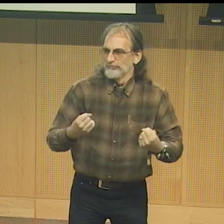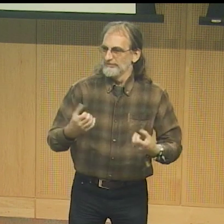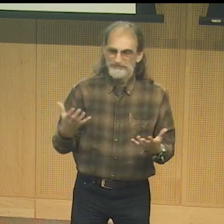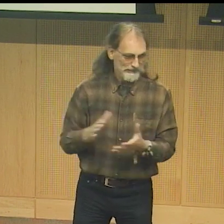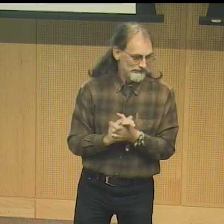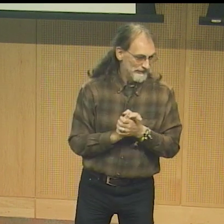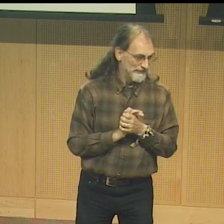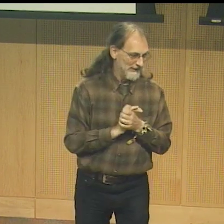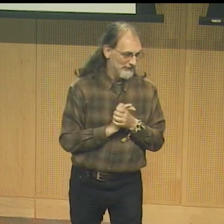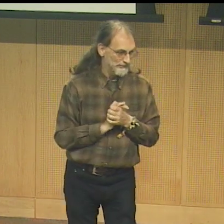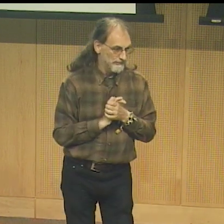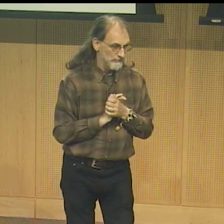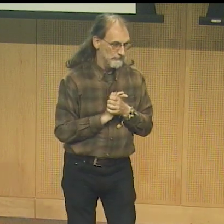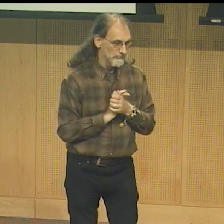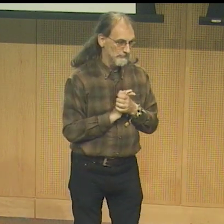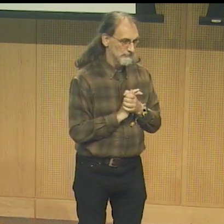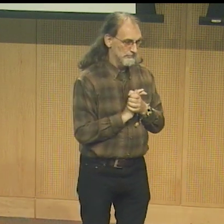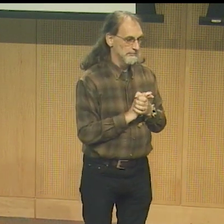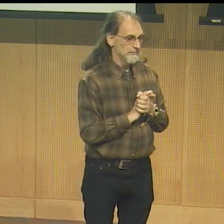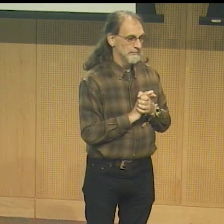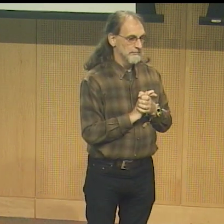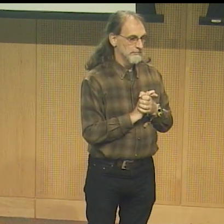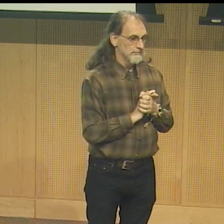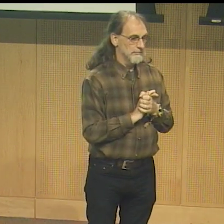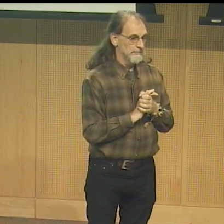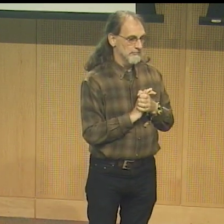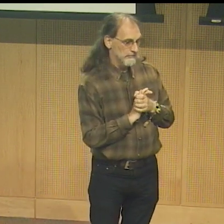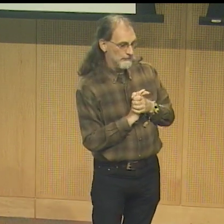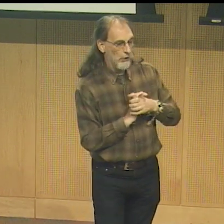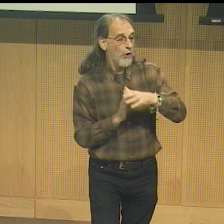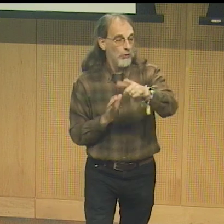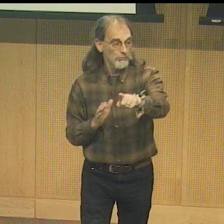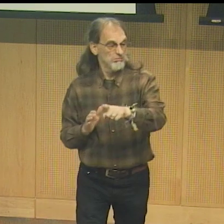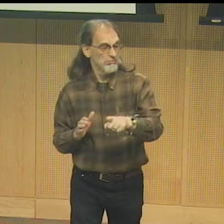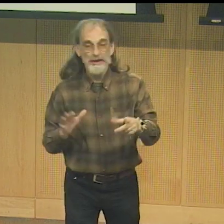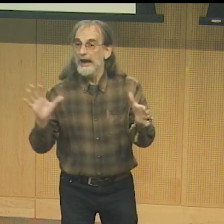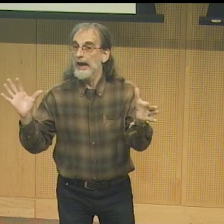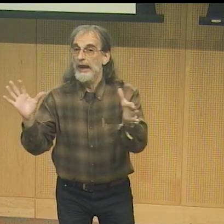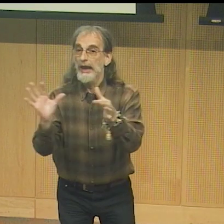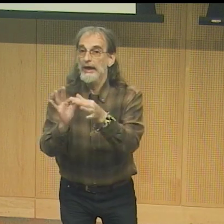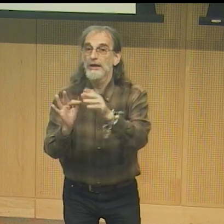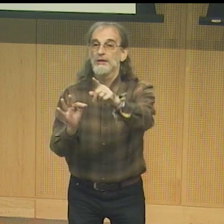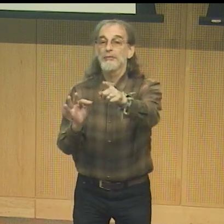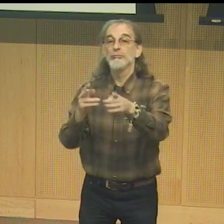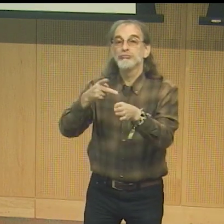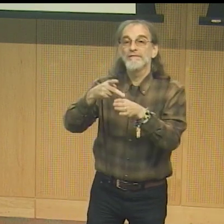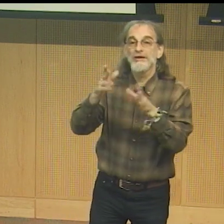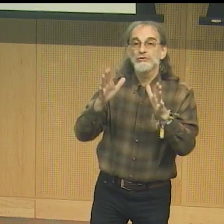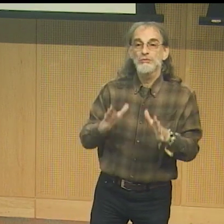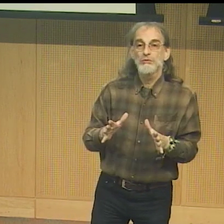So, we should have some specific course that trains them in Deafhood to bolster them in their abilities to